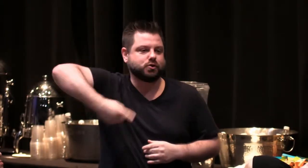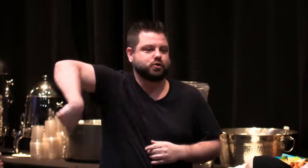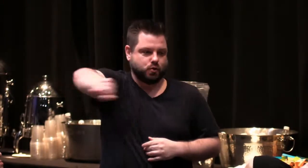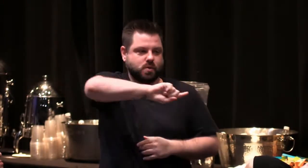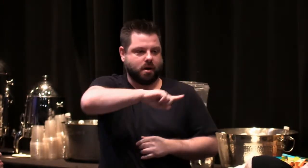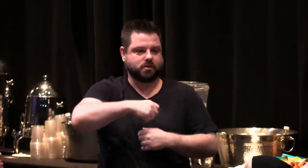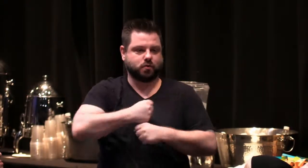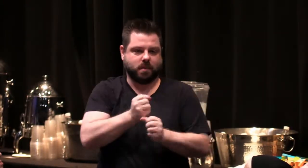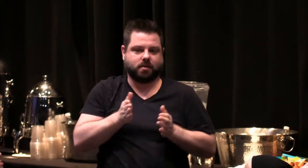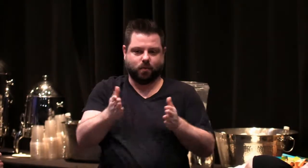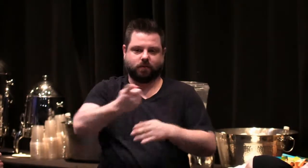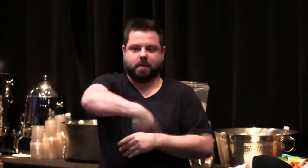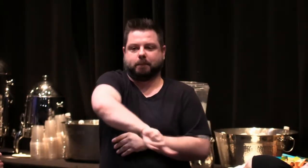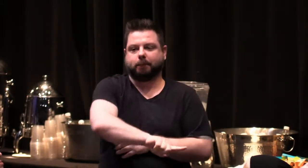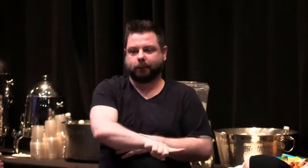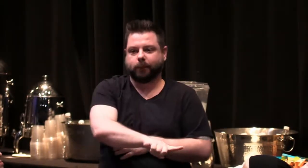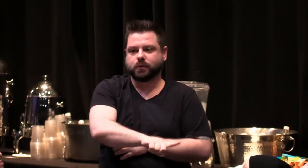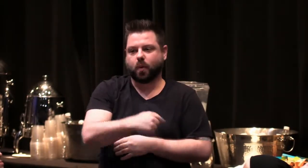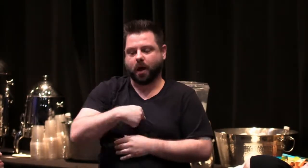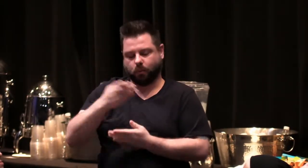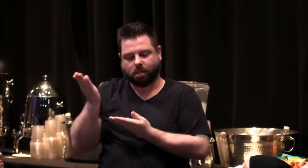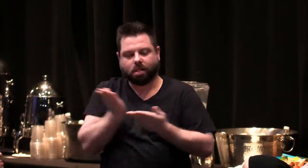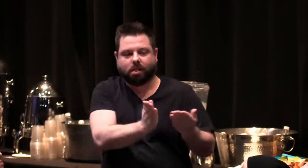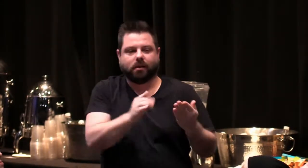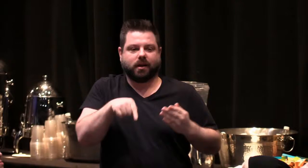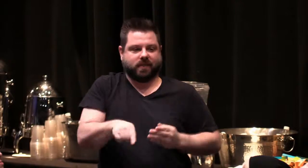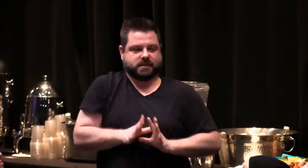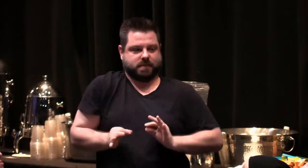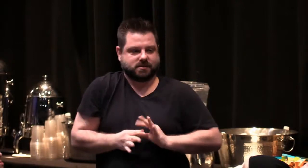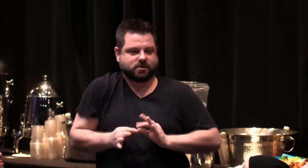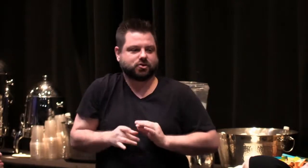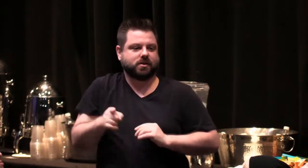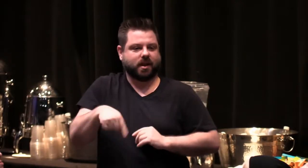because they're the future, and we need to pave the way for them,